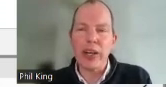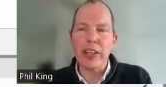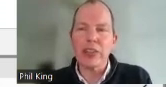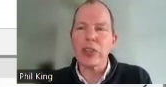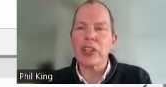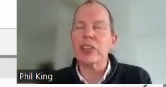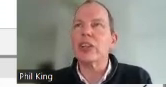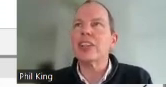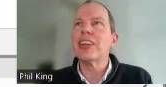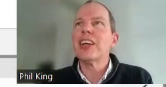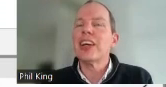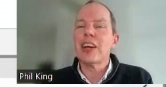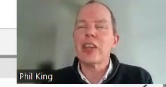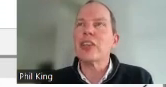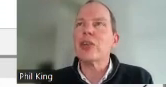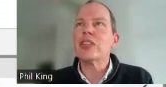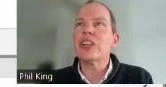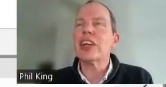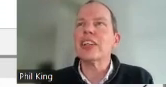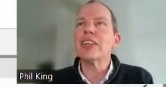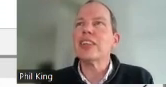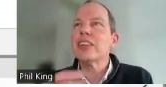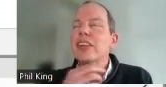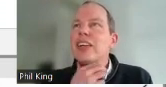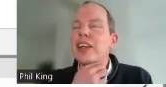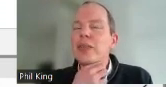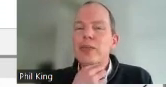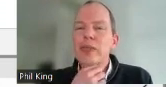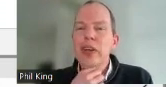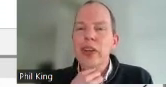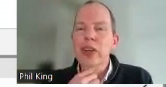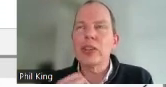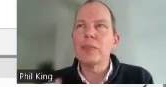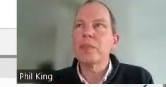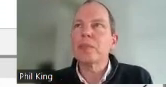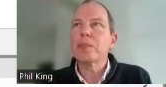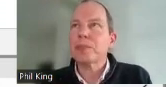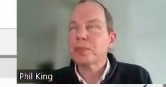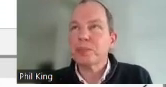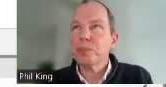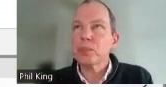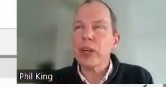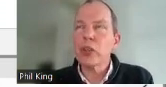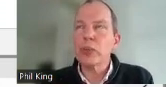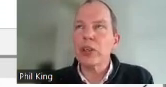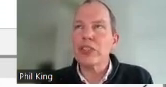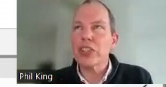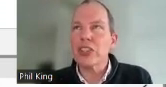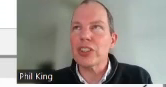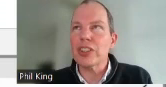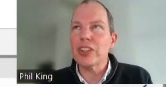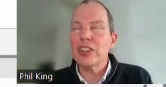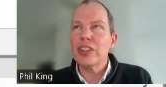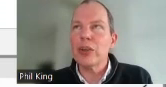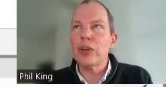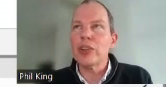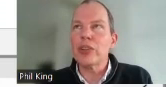praying and talking to God and then you would sign 'father God'. In a normal conversation you wouldn't